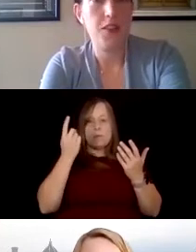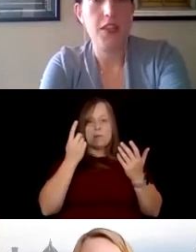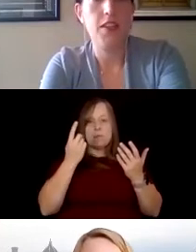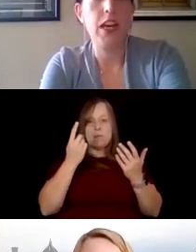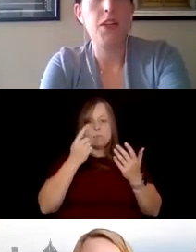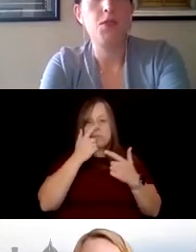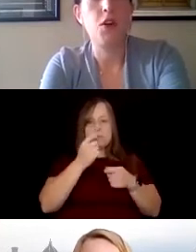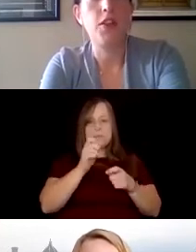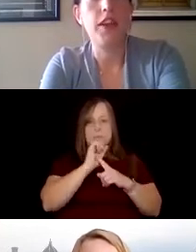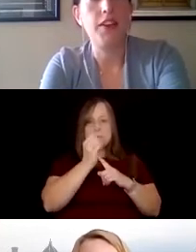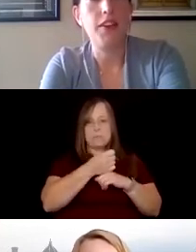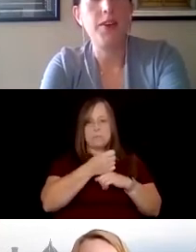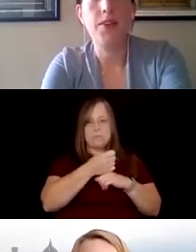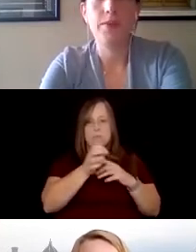if you're in this situation, is very much worth looking into.